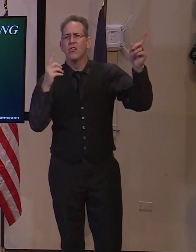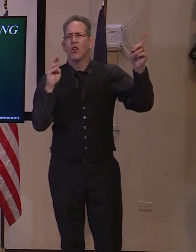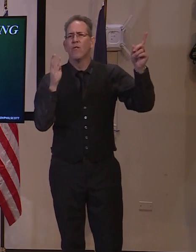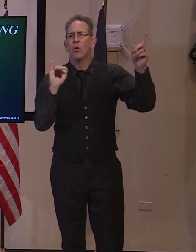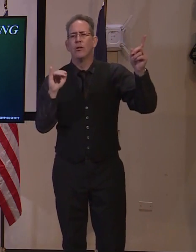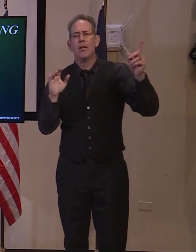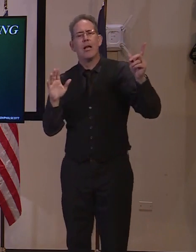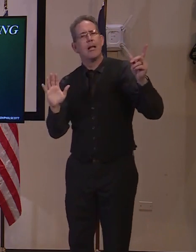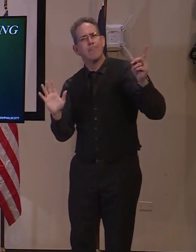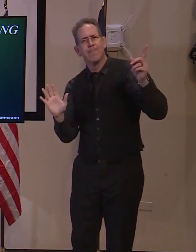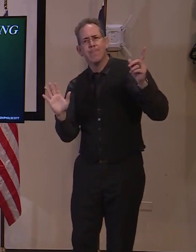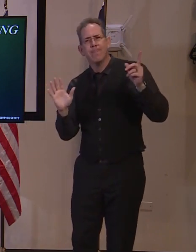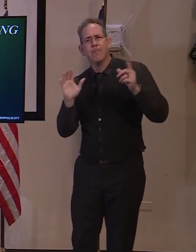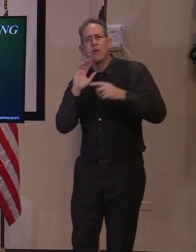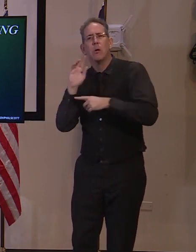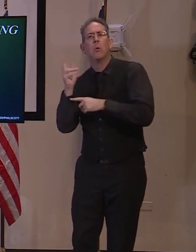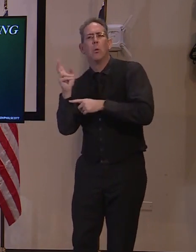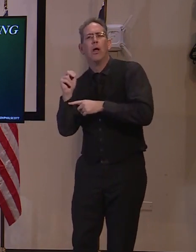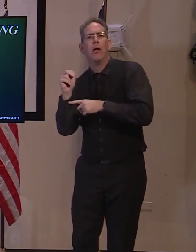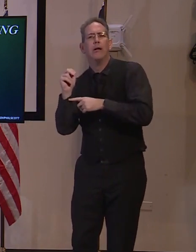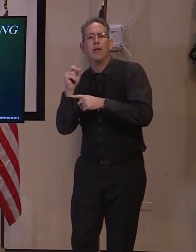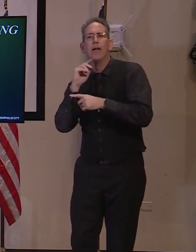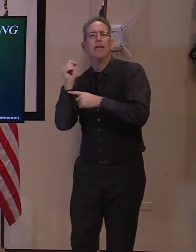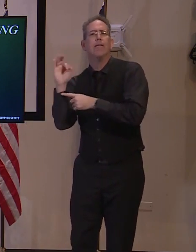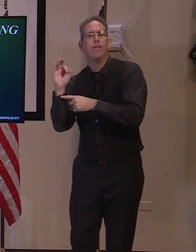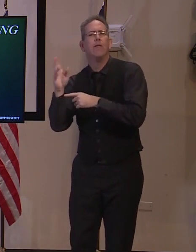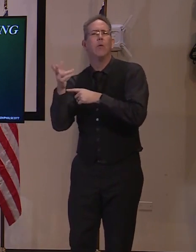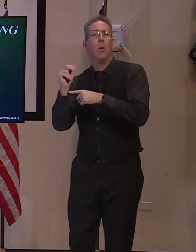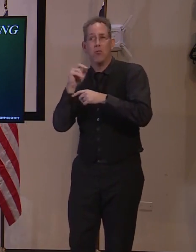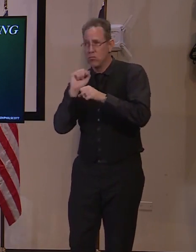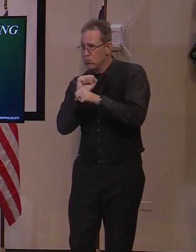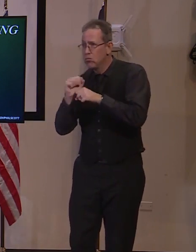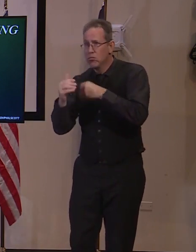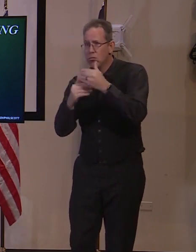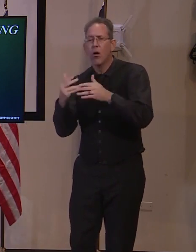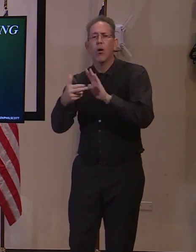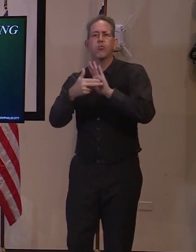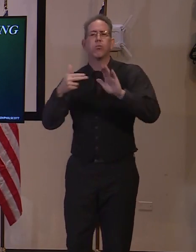it's been six months since your second dose of Pfizer or Moderna, or two